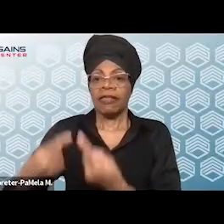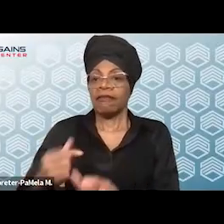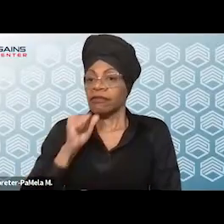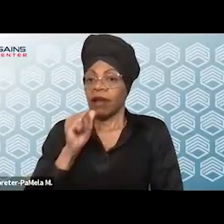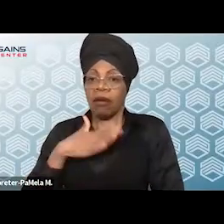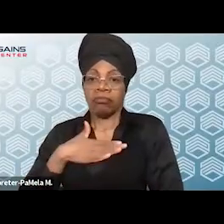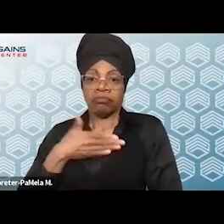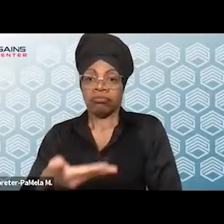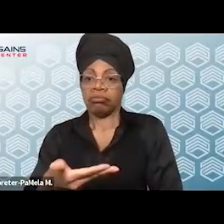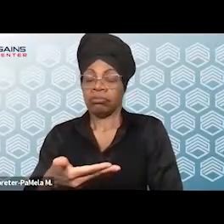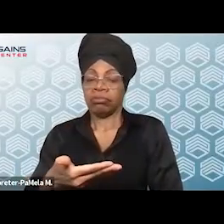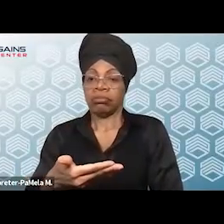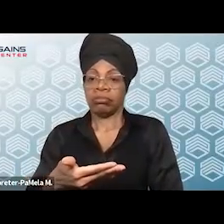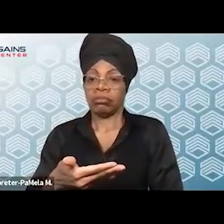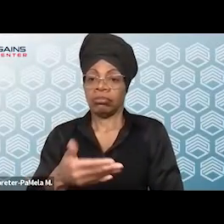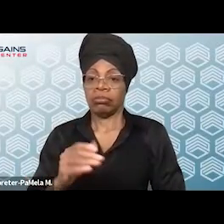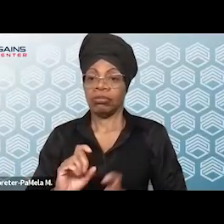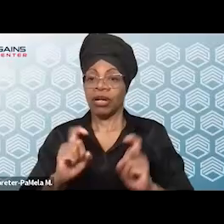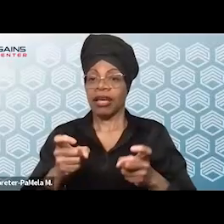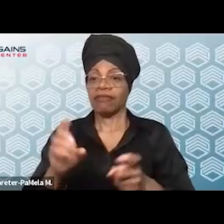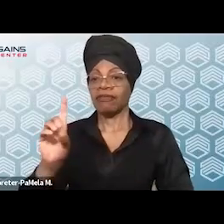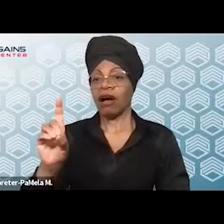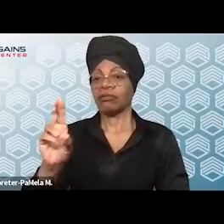to give a drug test sample.